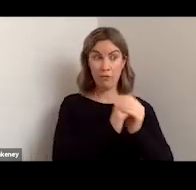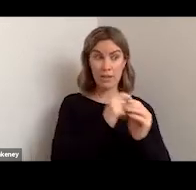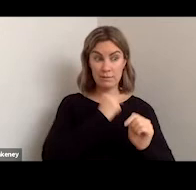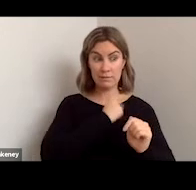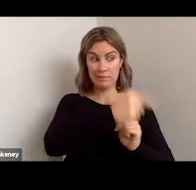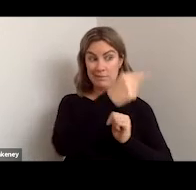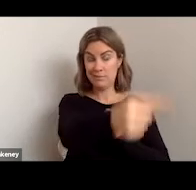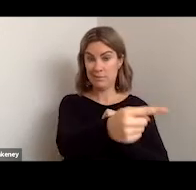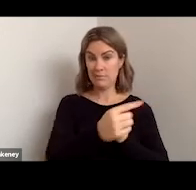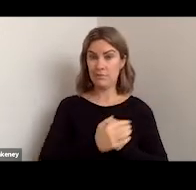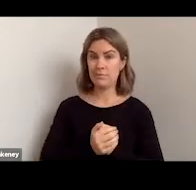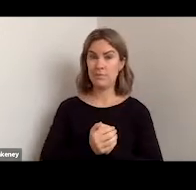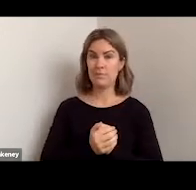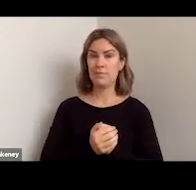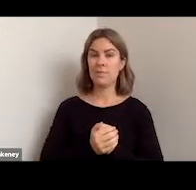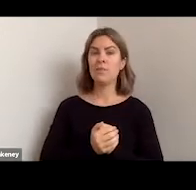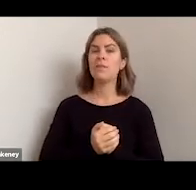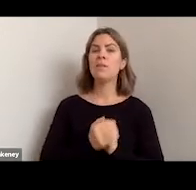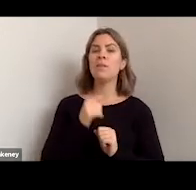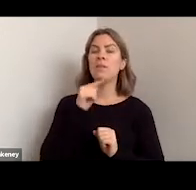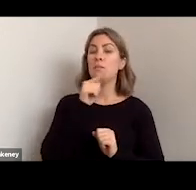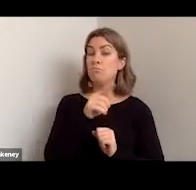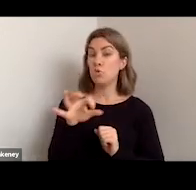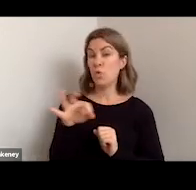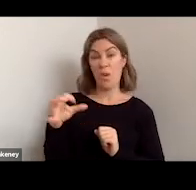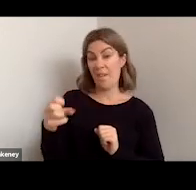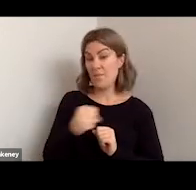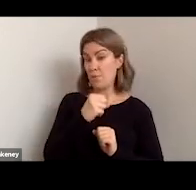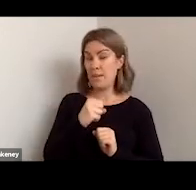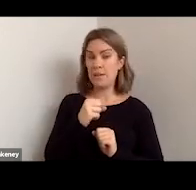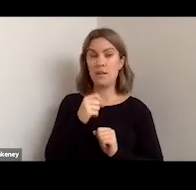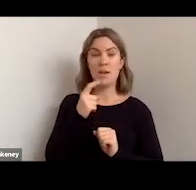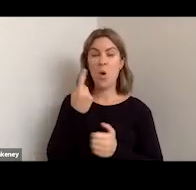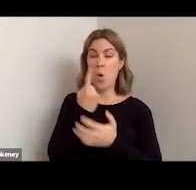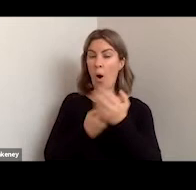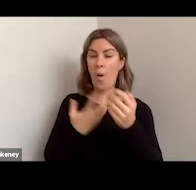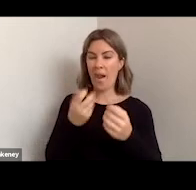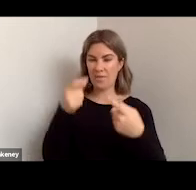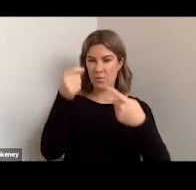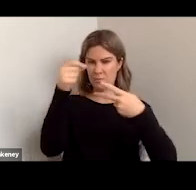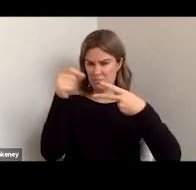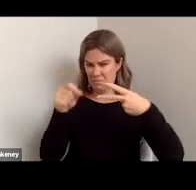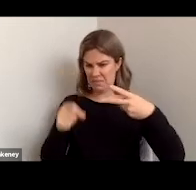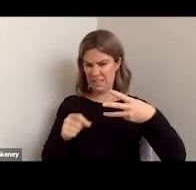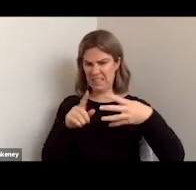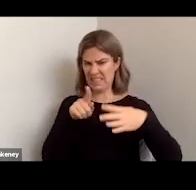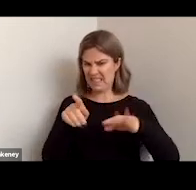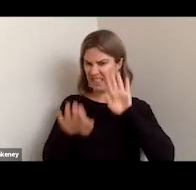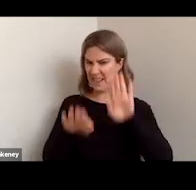Now you're a developer >> They just have to meet a lot of the key, same key points that the keyence,